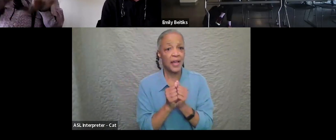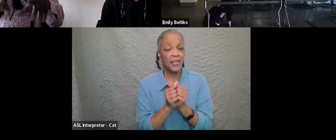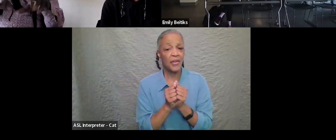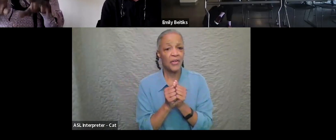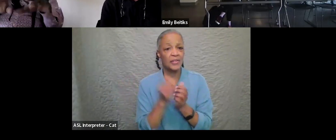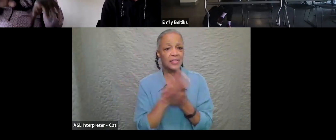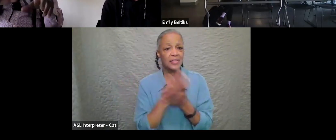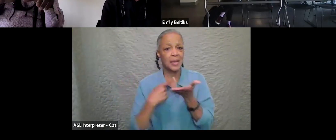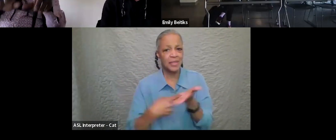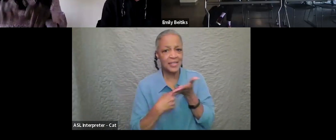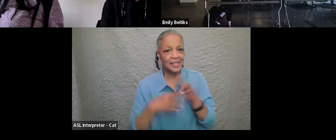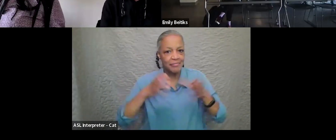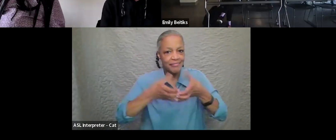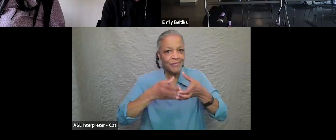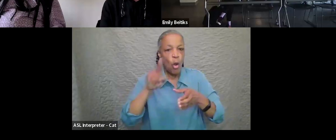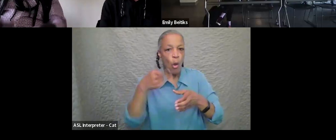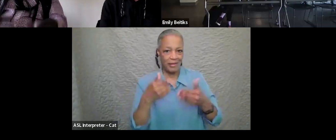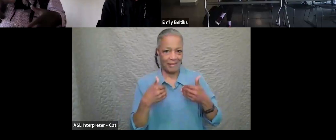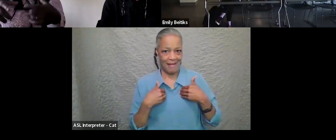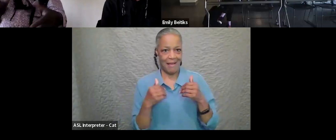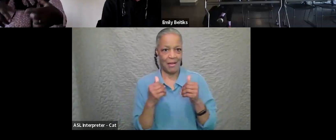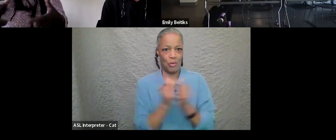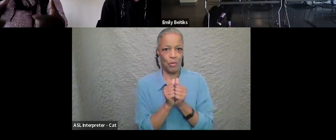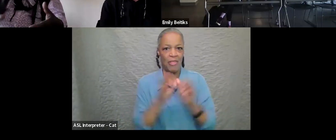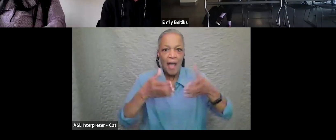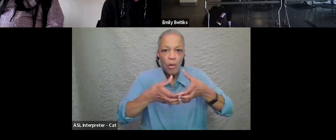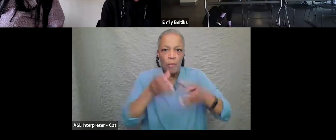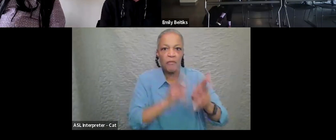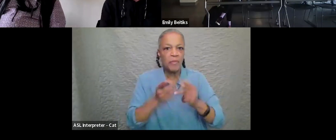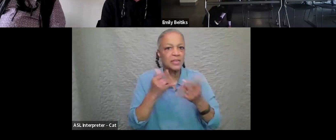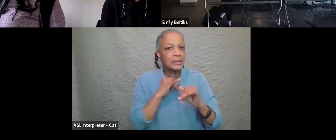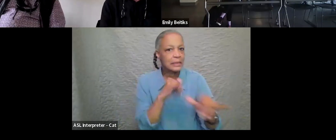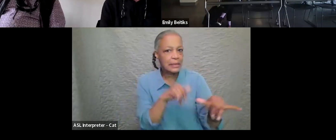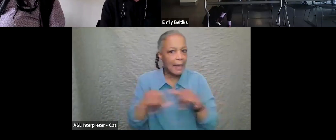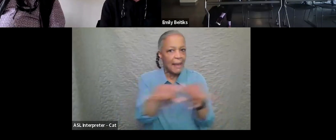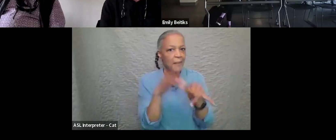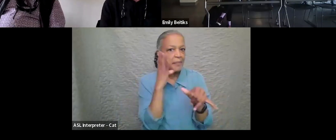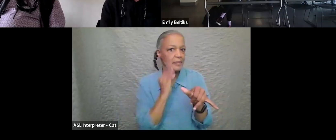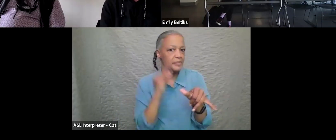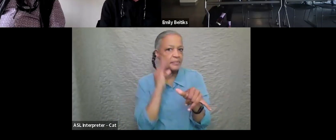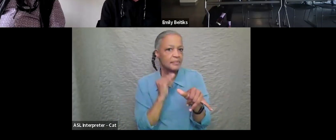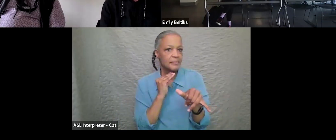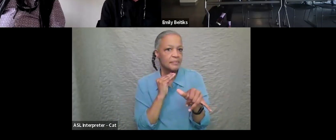that can only be had, you know, by those folks, in those sets of lived experiences. So I can appreciate that.